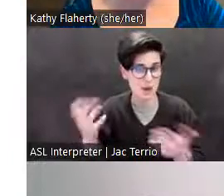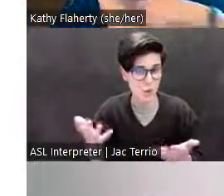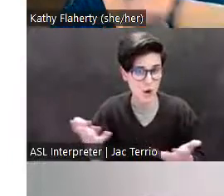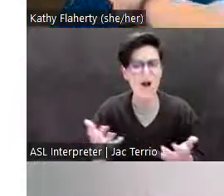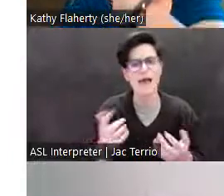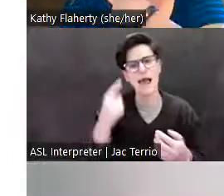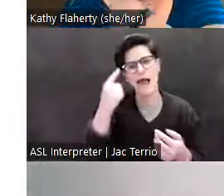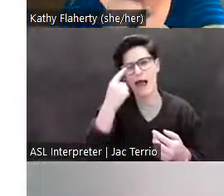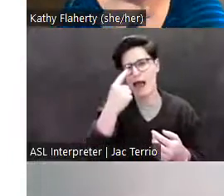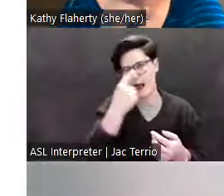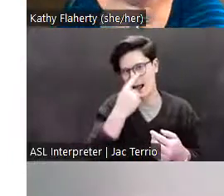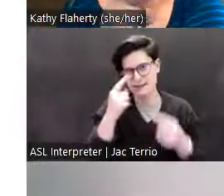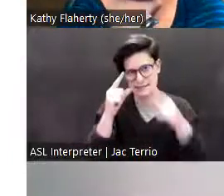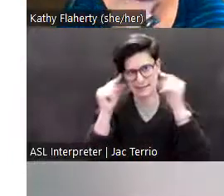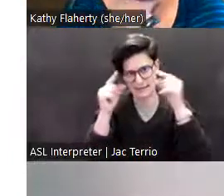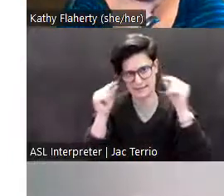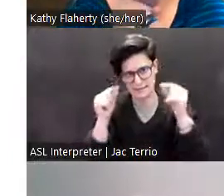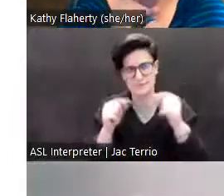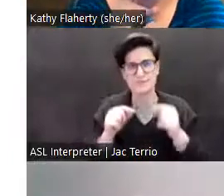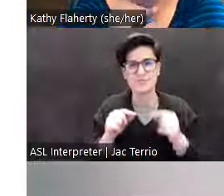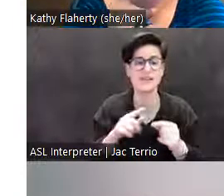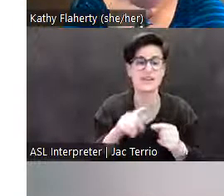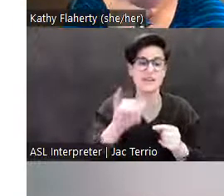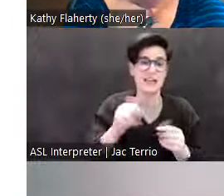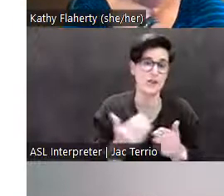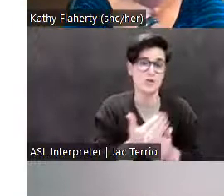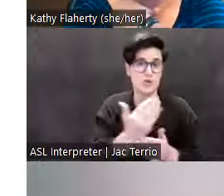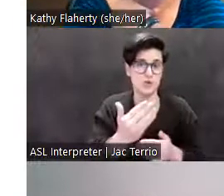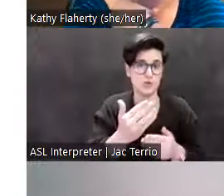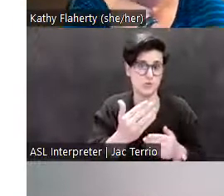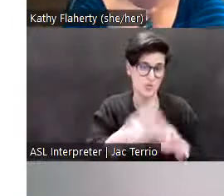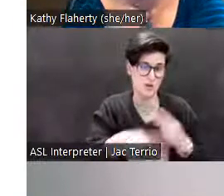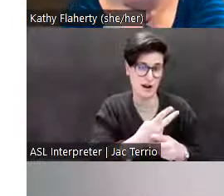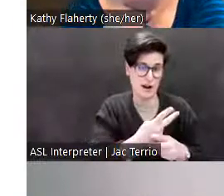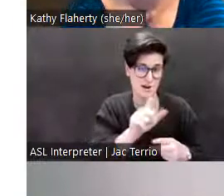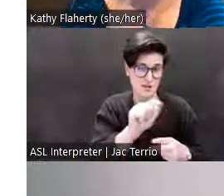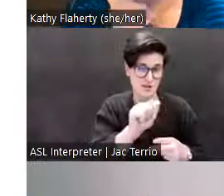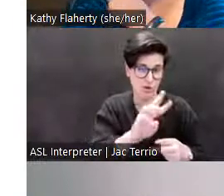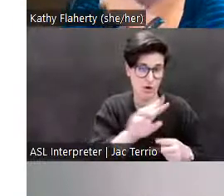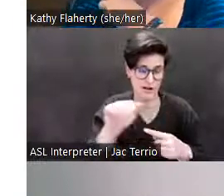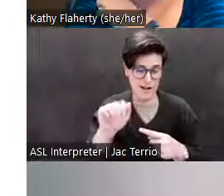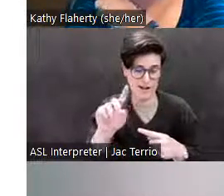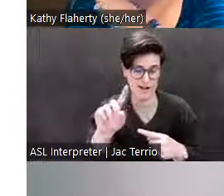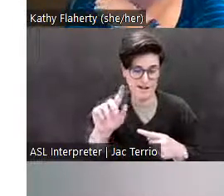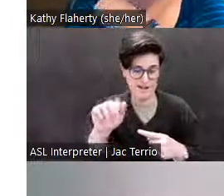of the law the ad Tripaa says that any mitigation measures accept for ordinary eyeglasses or